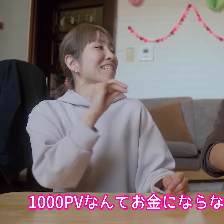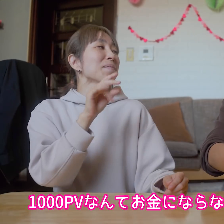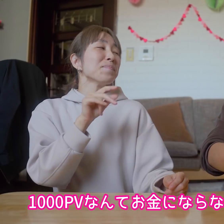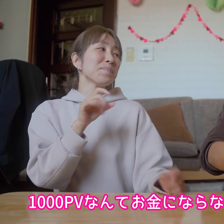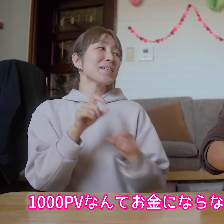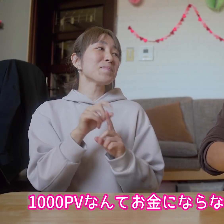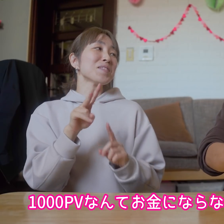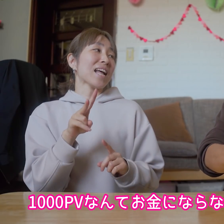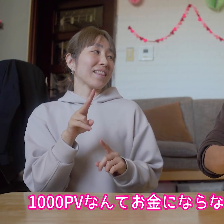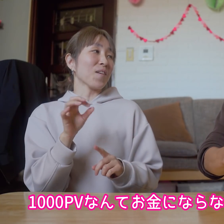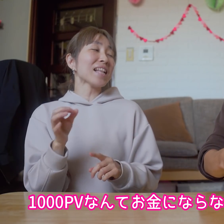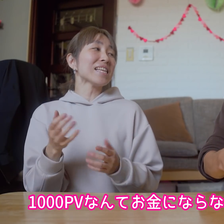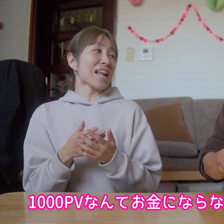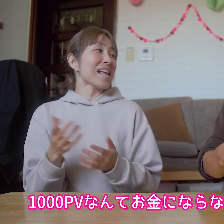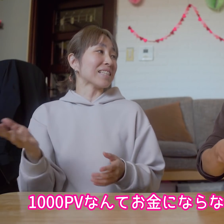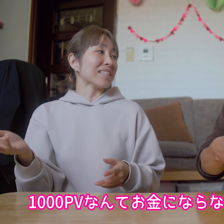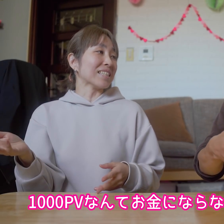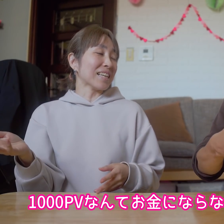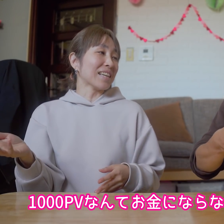(Mom)1,000PV is not worth any money at all!